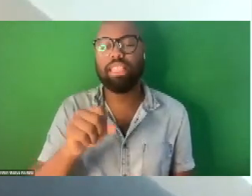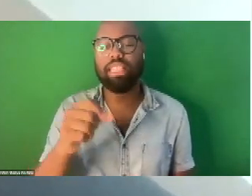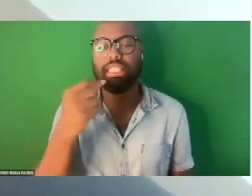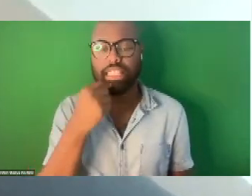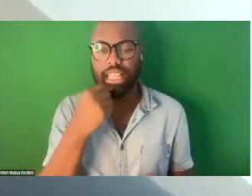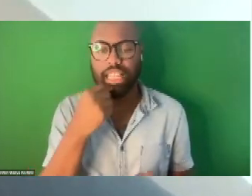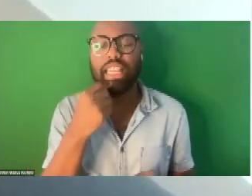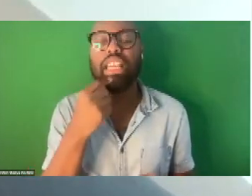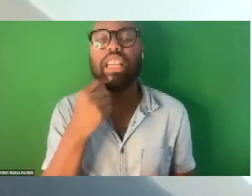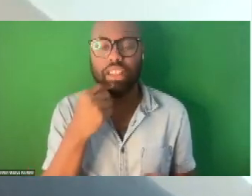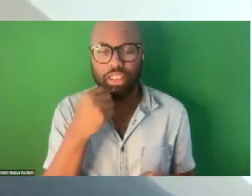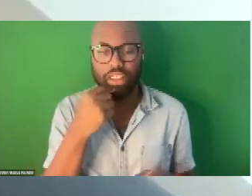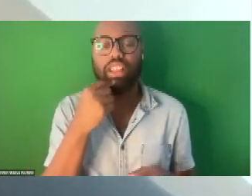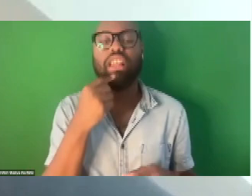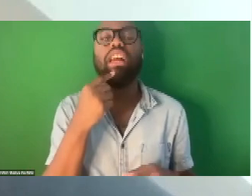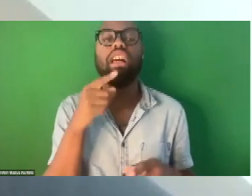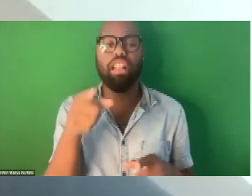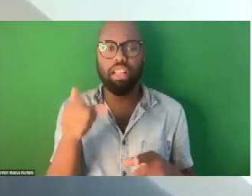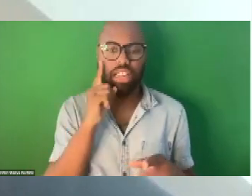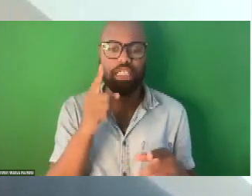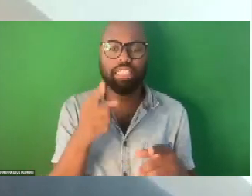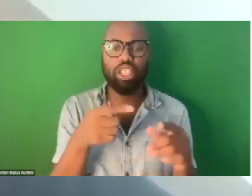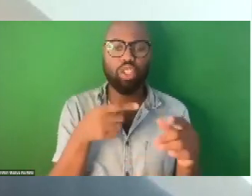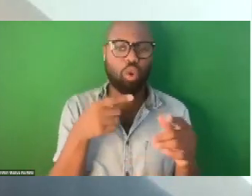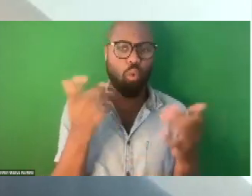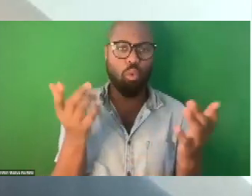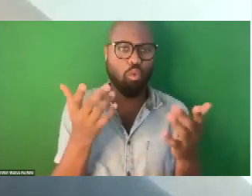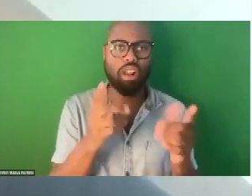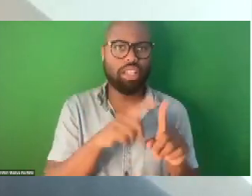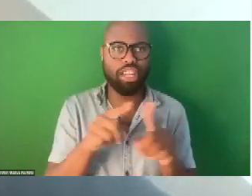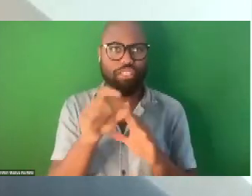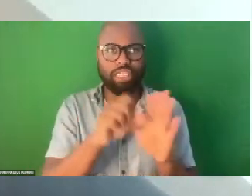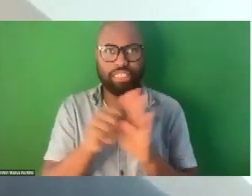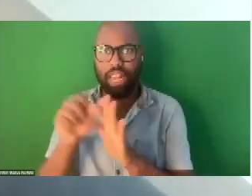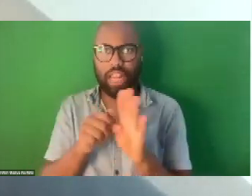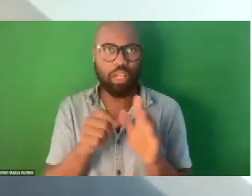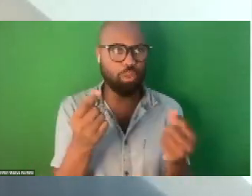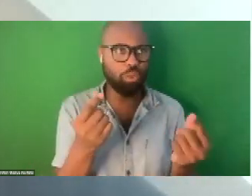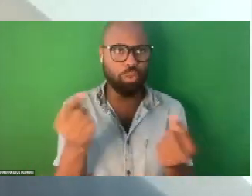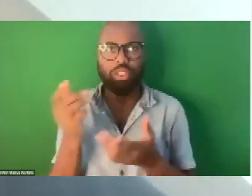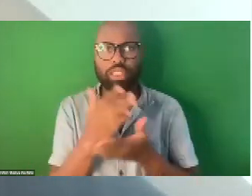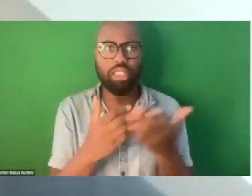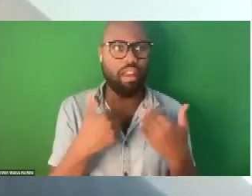between what different states are already doing, that Some states have a 75% requirement,